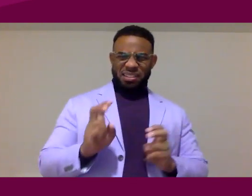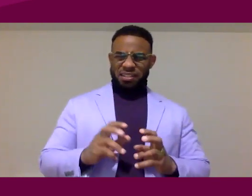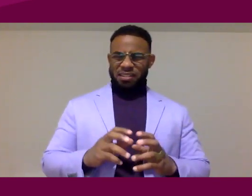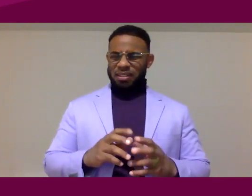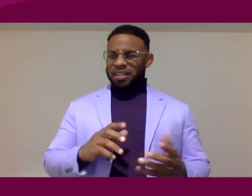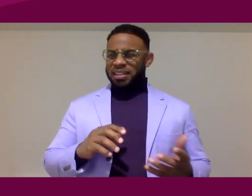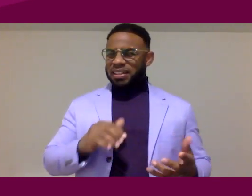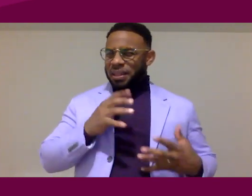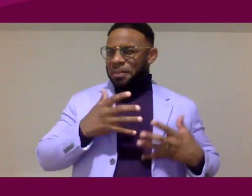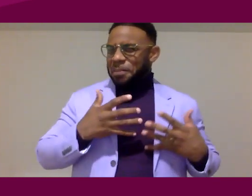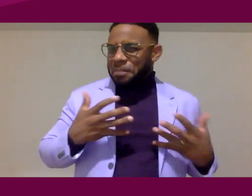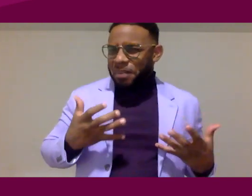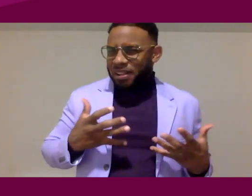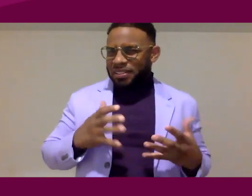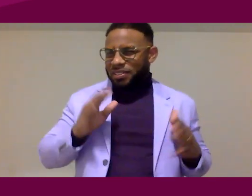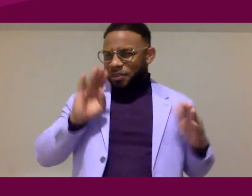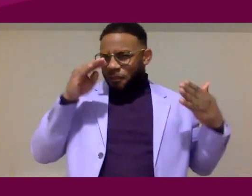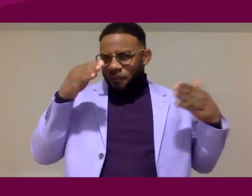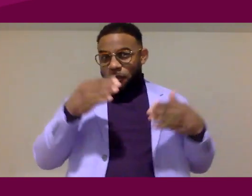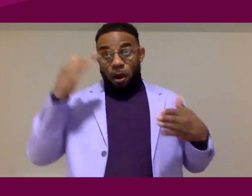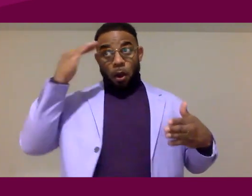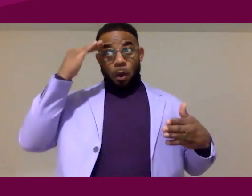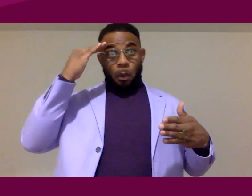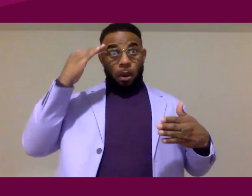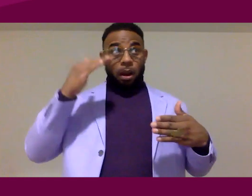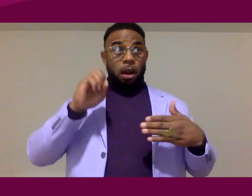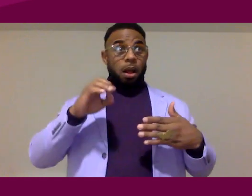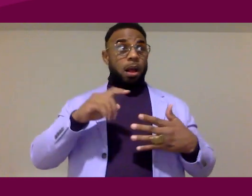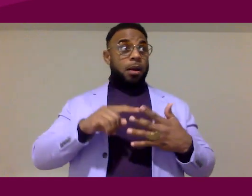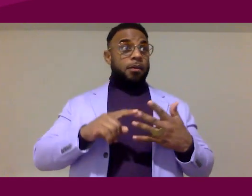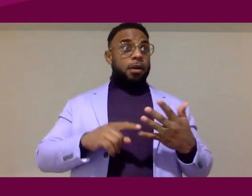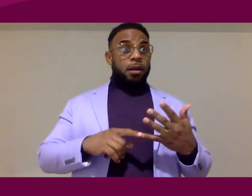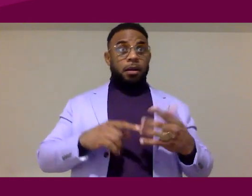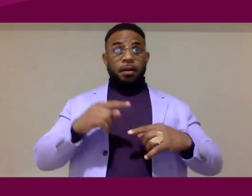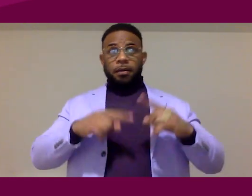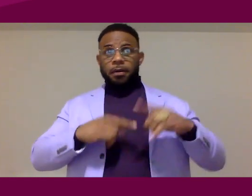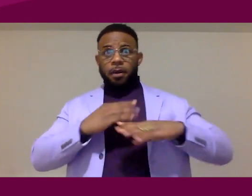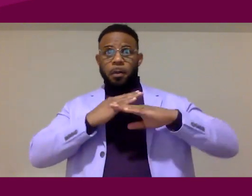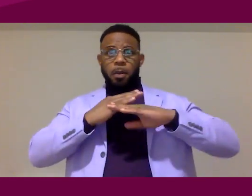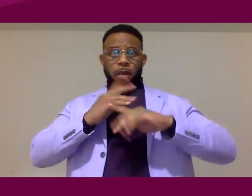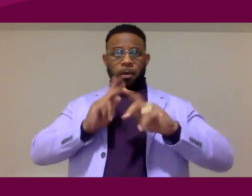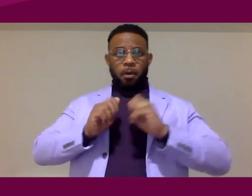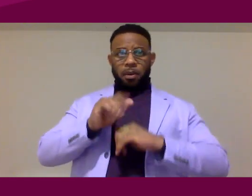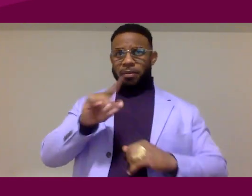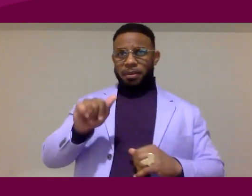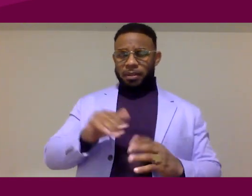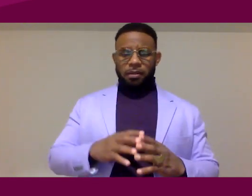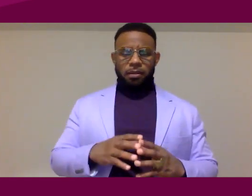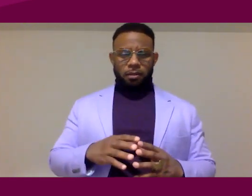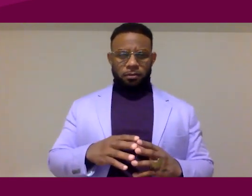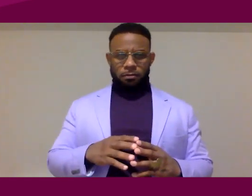There wasn't much awareness even of barriers around people with disabilities.